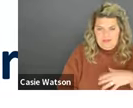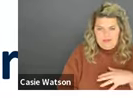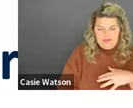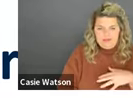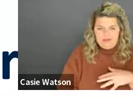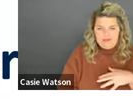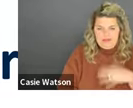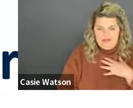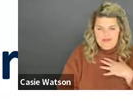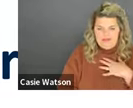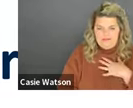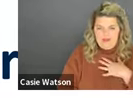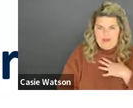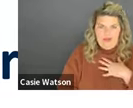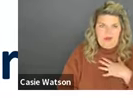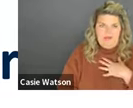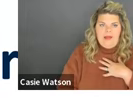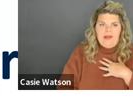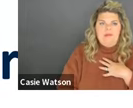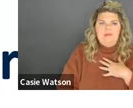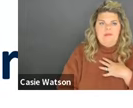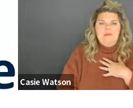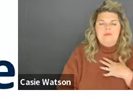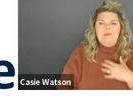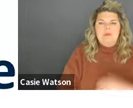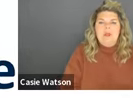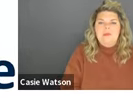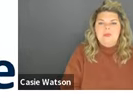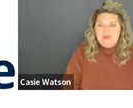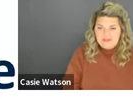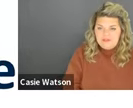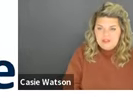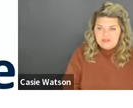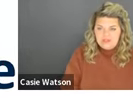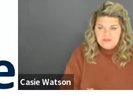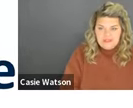if anyone's interested in following up on that. So there is a feature for